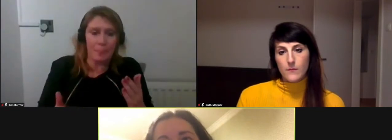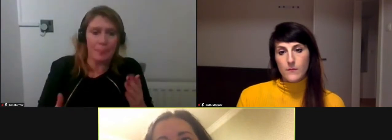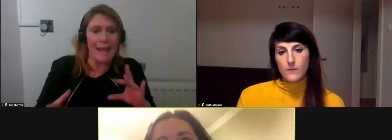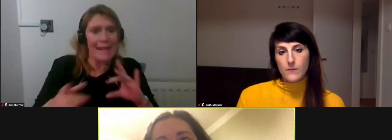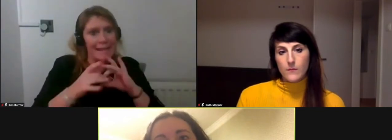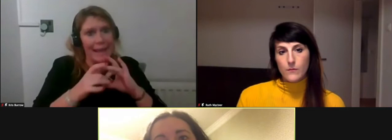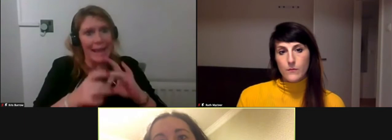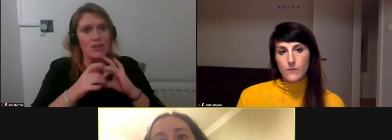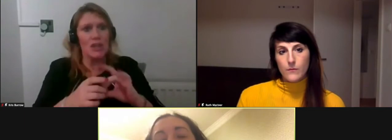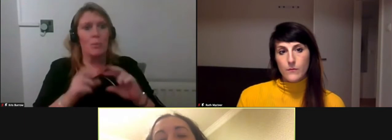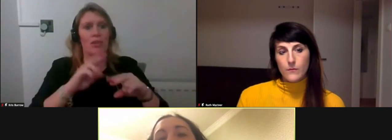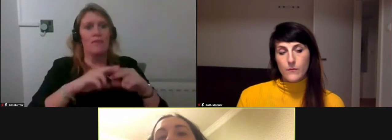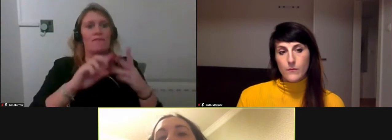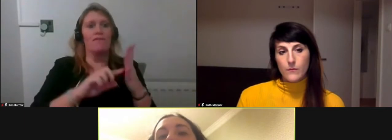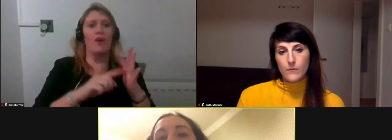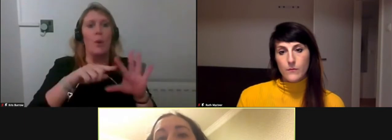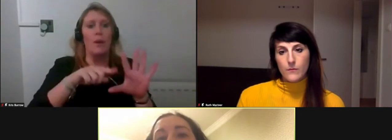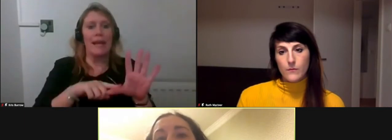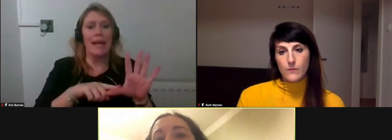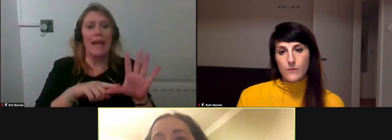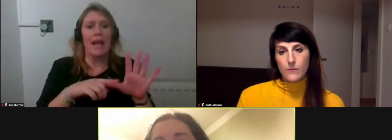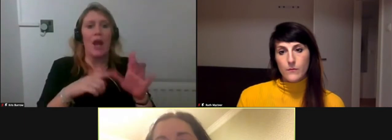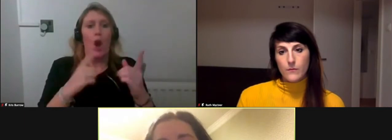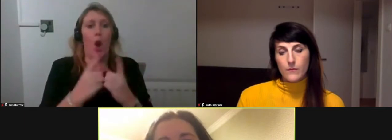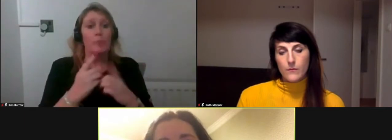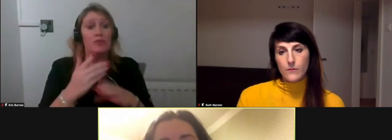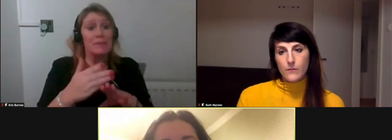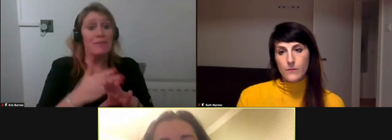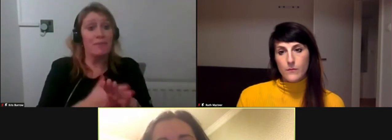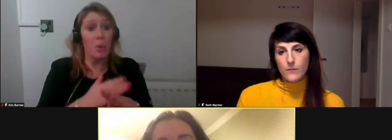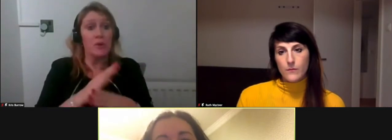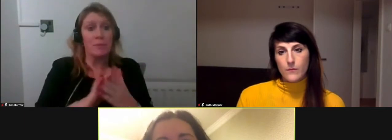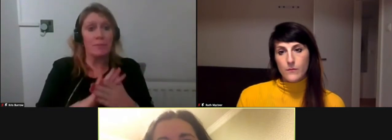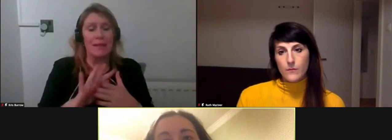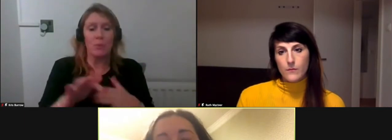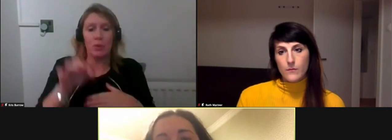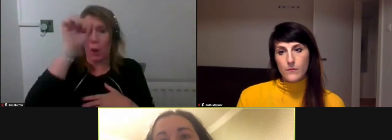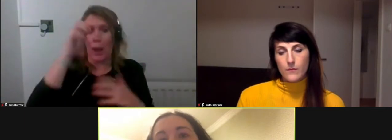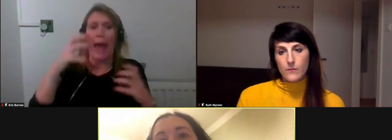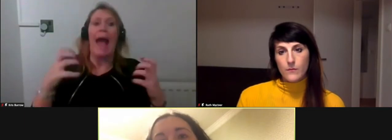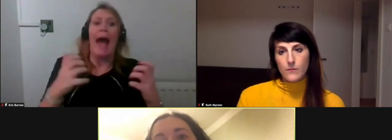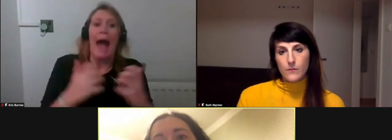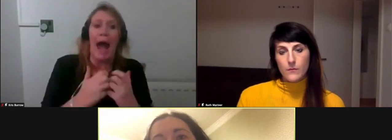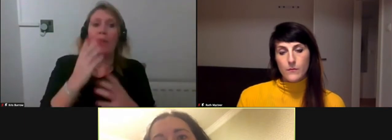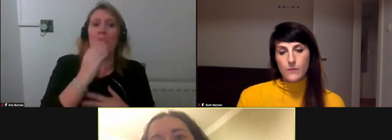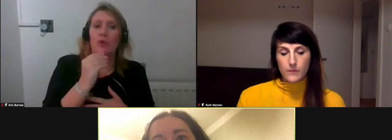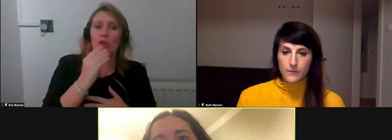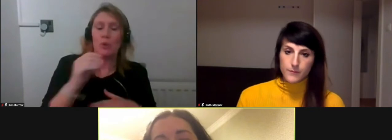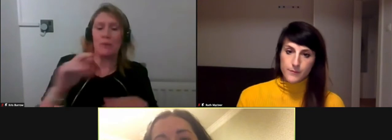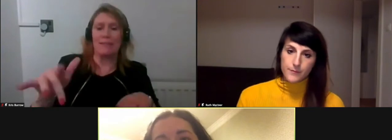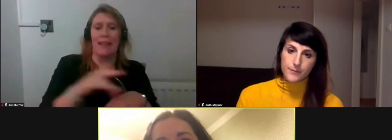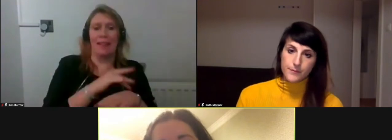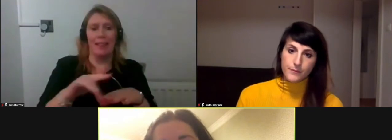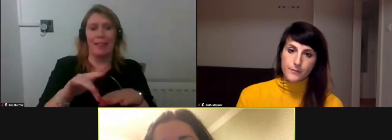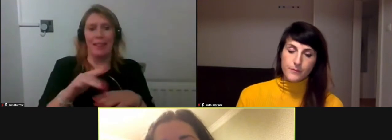show and then being able to pick up on how they might have been used throughout the piece to sort of heighten the drama and